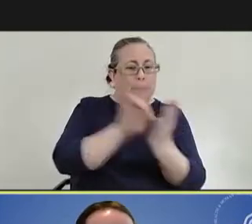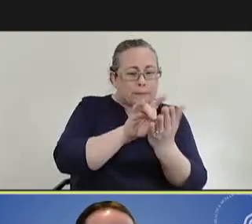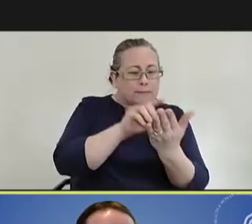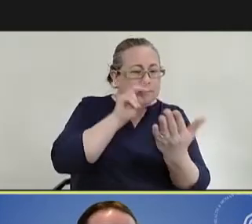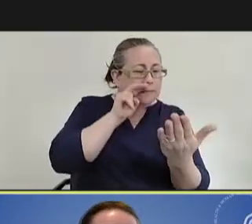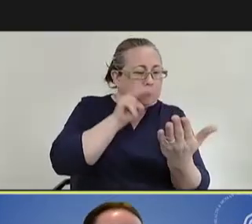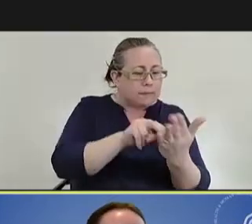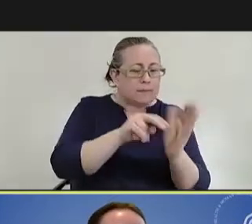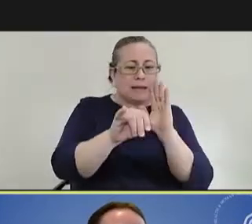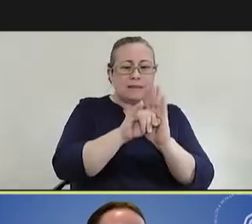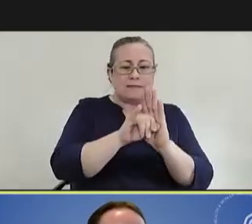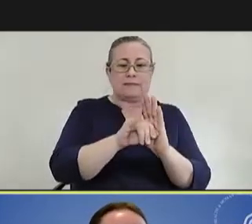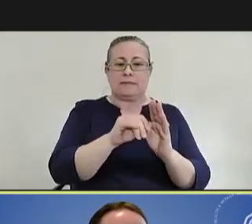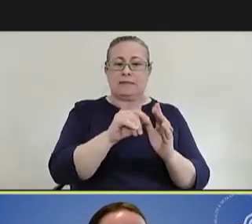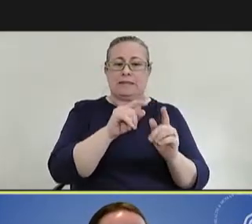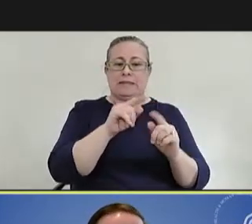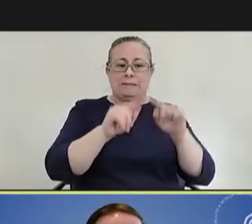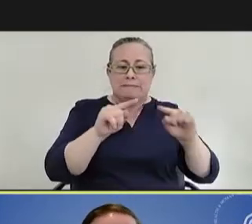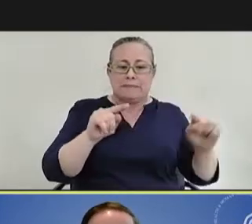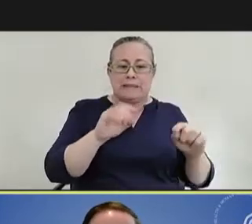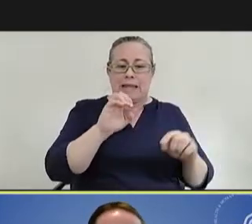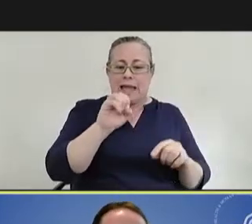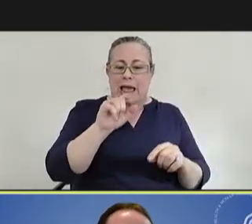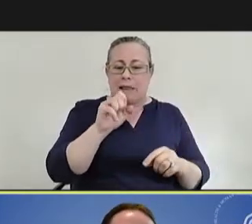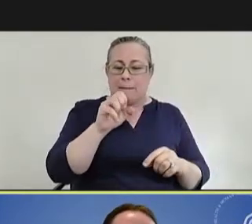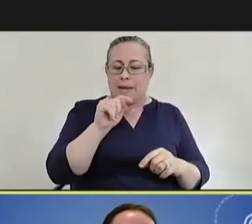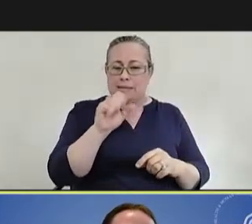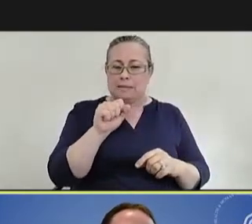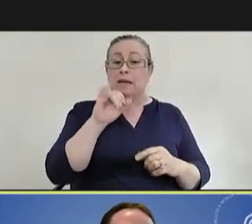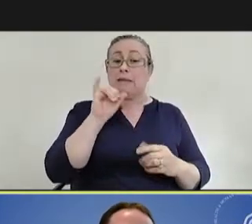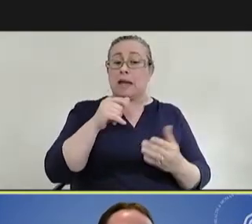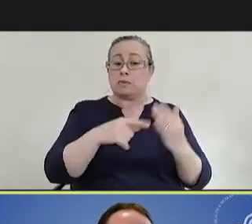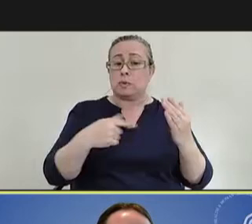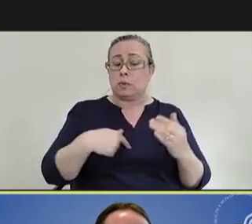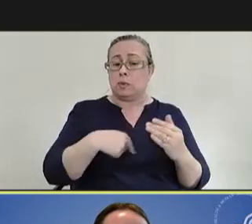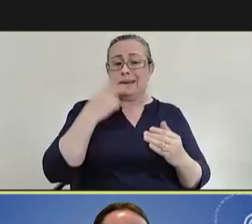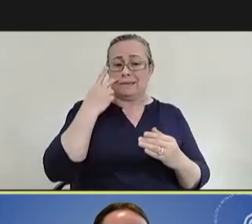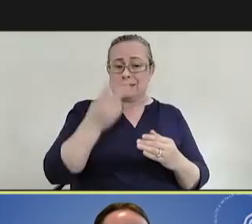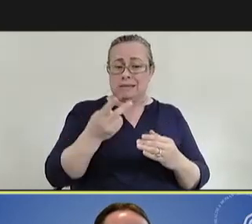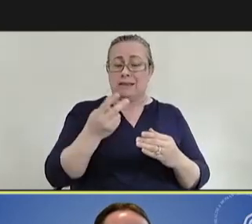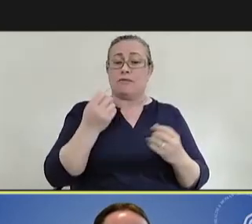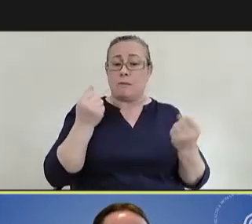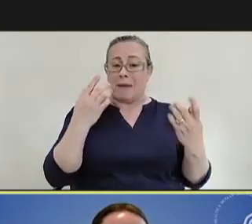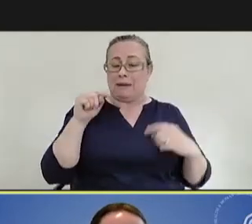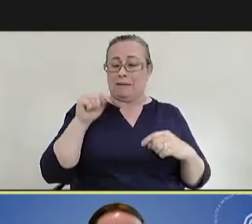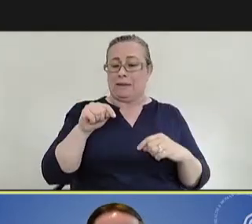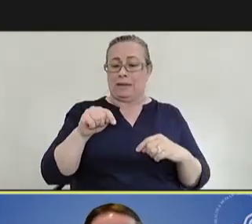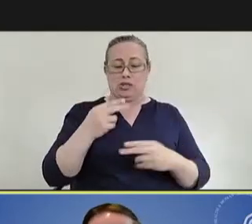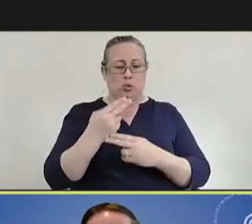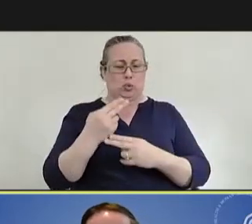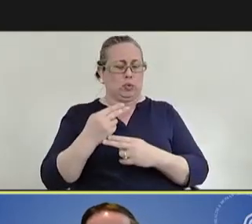elements. And that's what we see is a lot of these use cases are really on data processing,